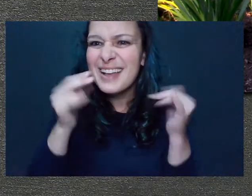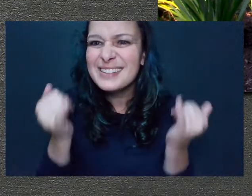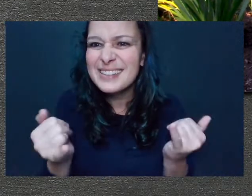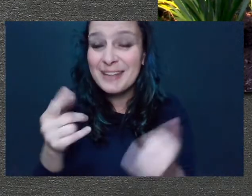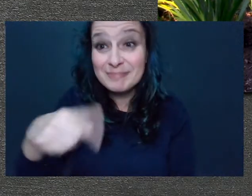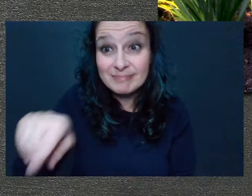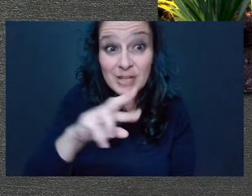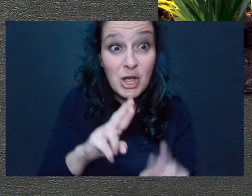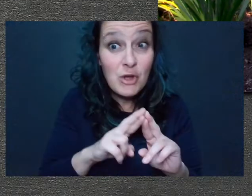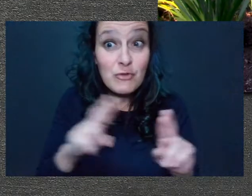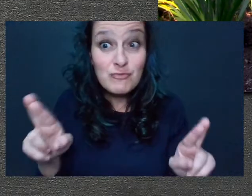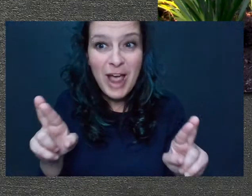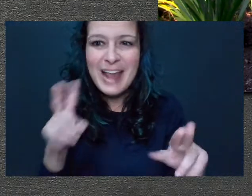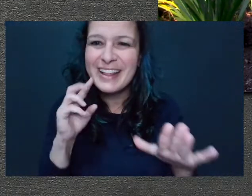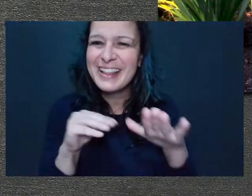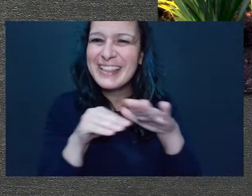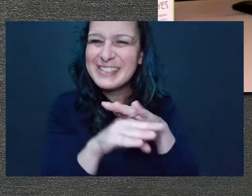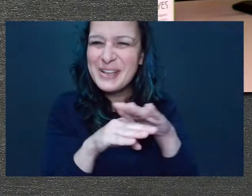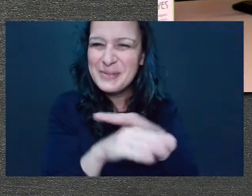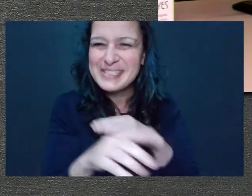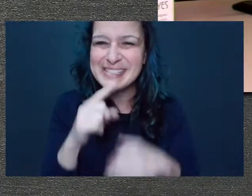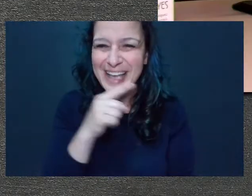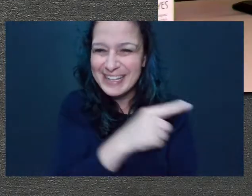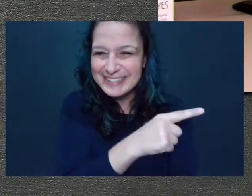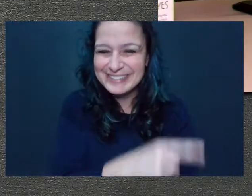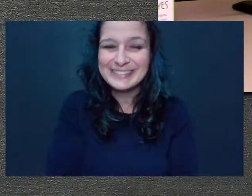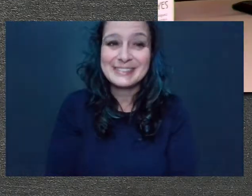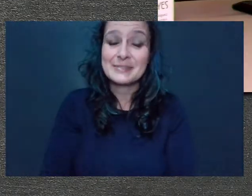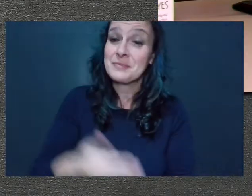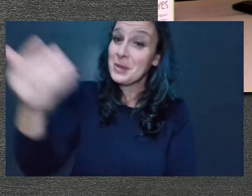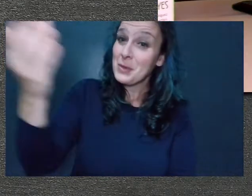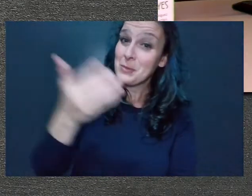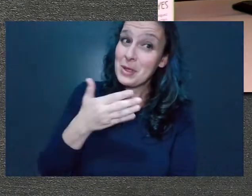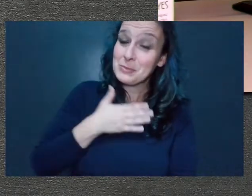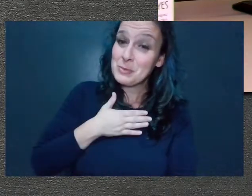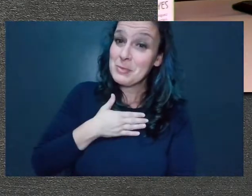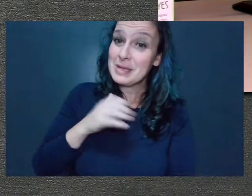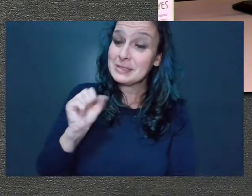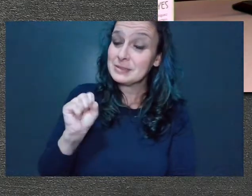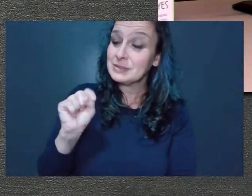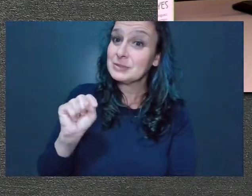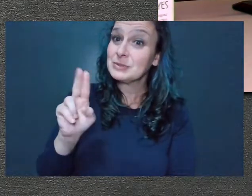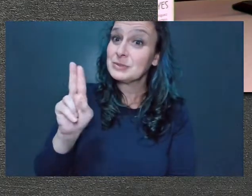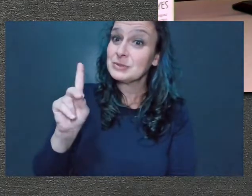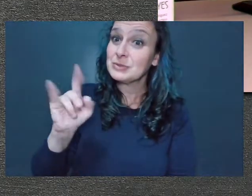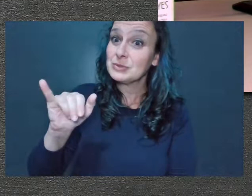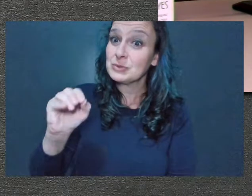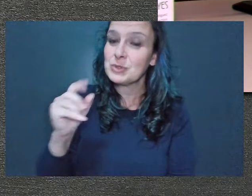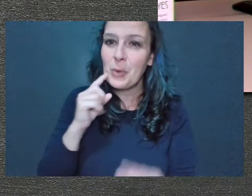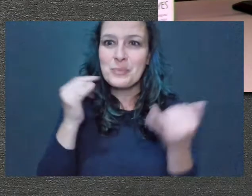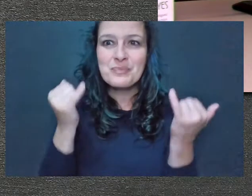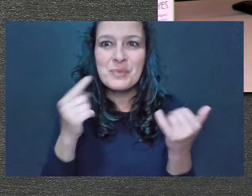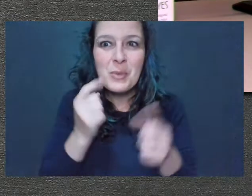Let's go inside the studio. Welcome to my studio, artists. This is where we're gonna create some art.